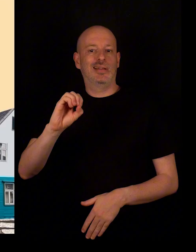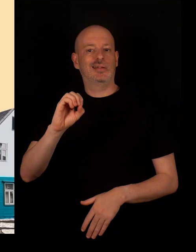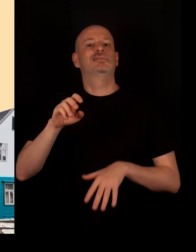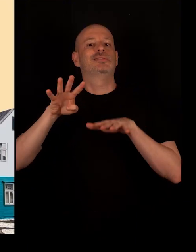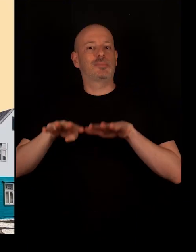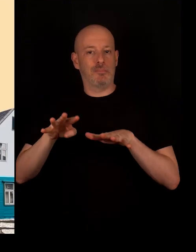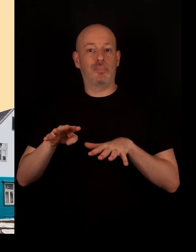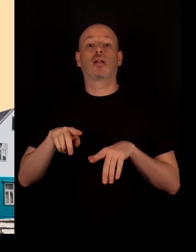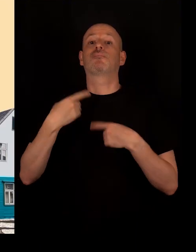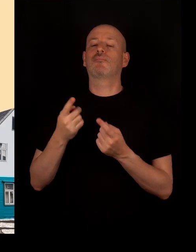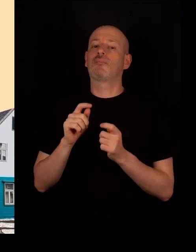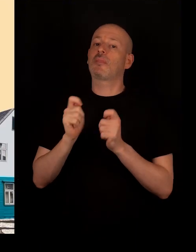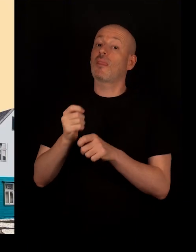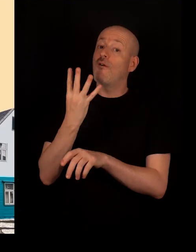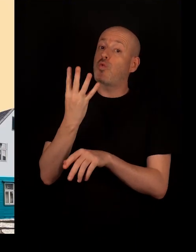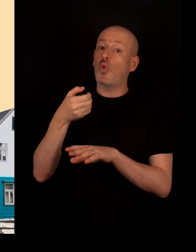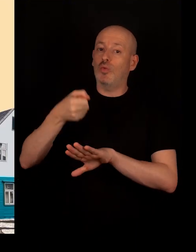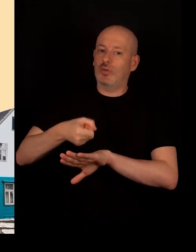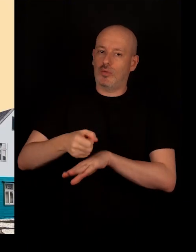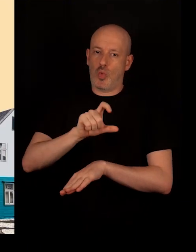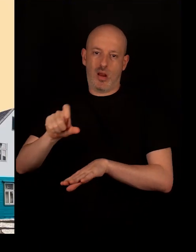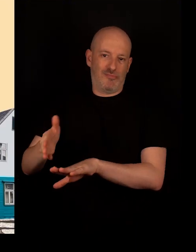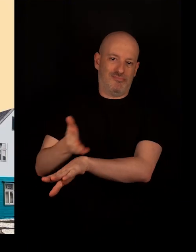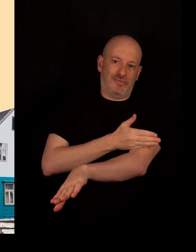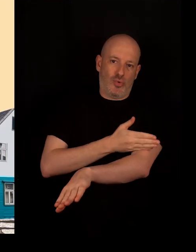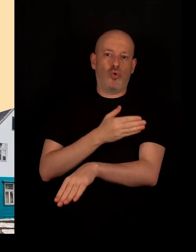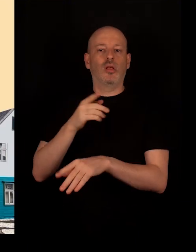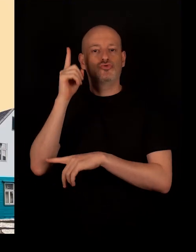and also submit it at least four weeks before the start of your residency.